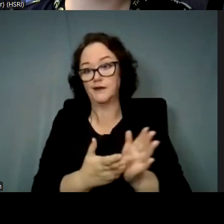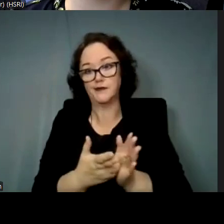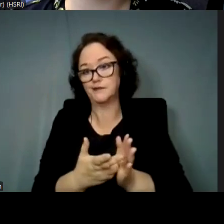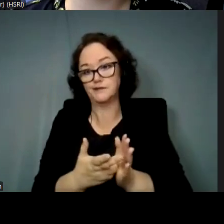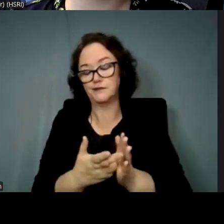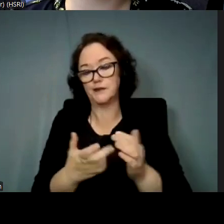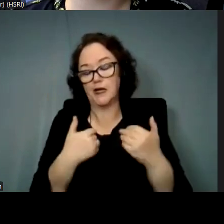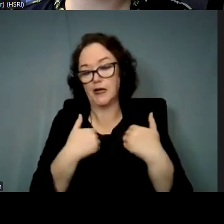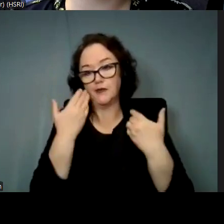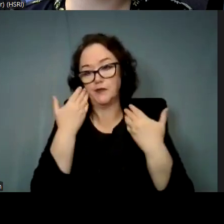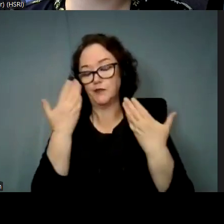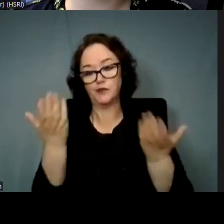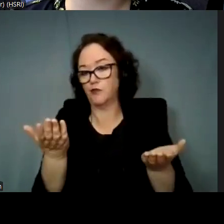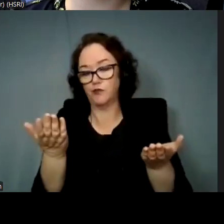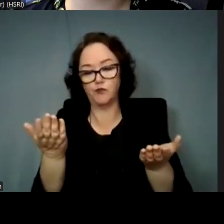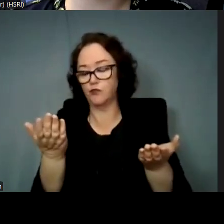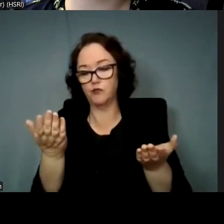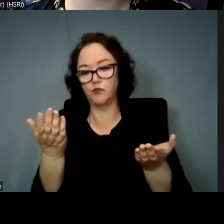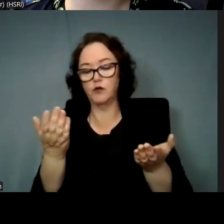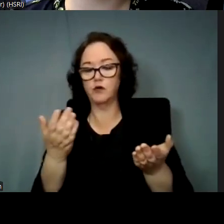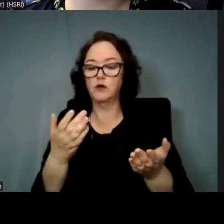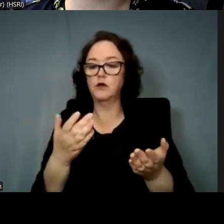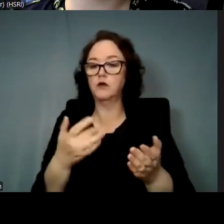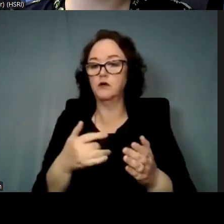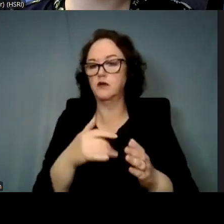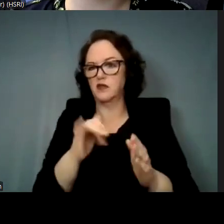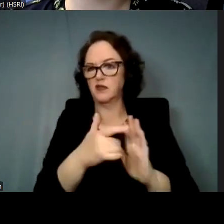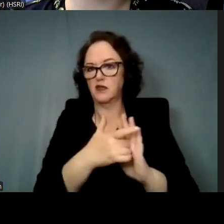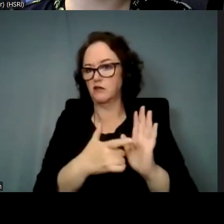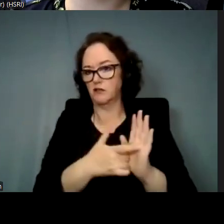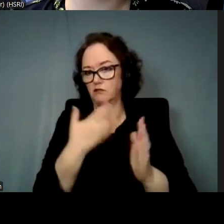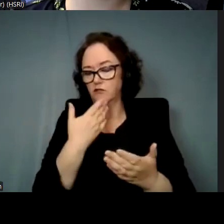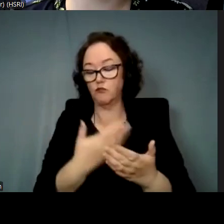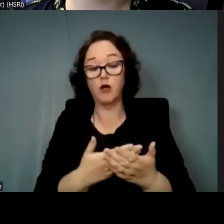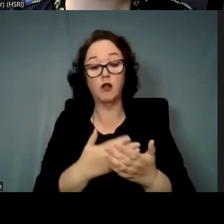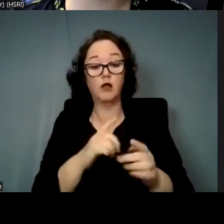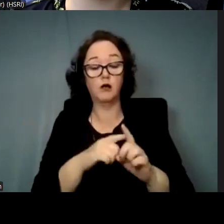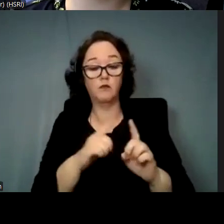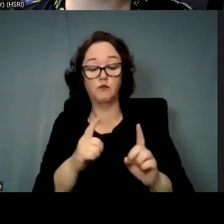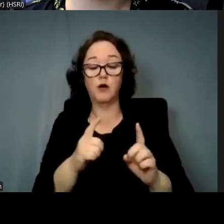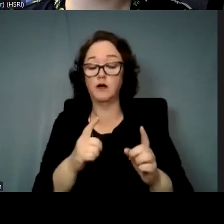give DODD my thoughts on housing for people with disabilities.